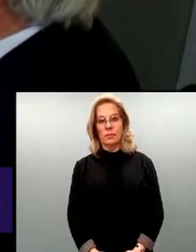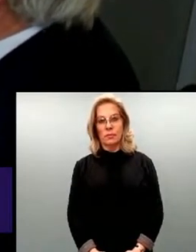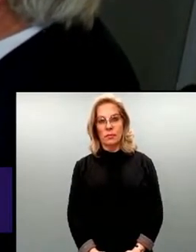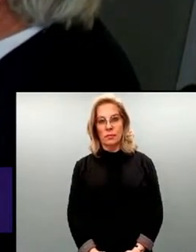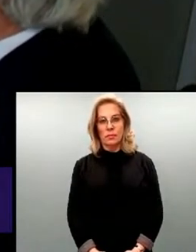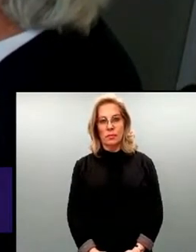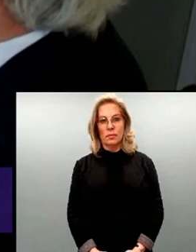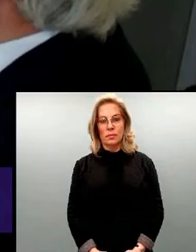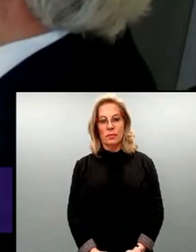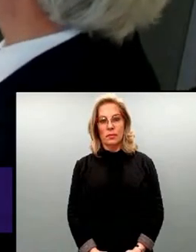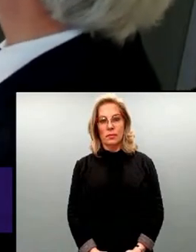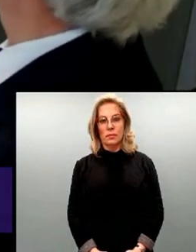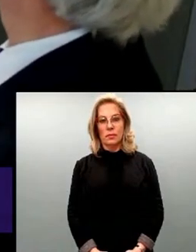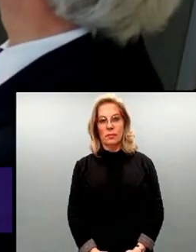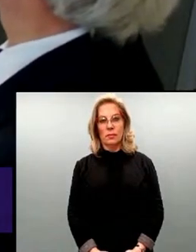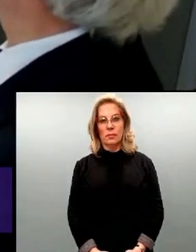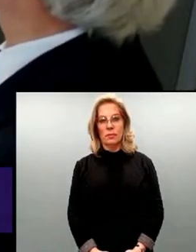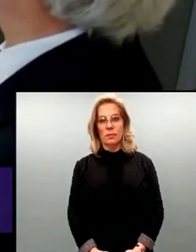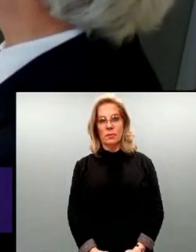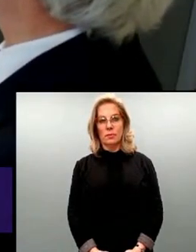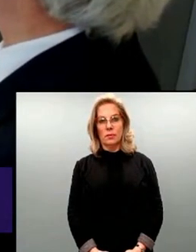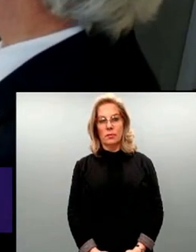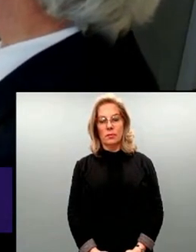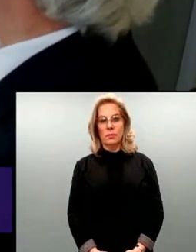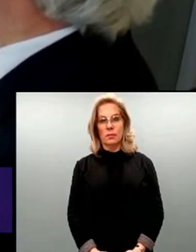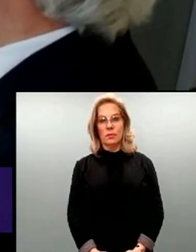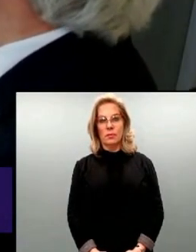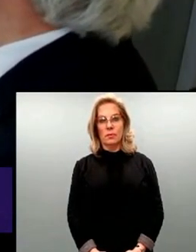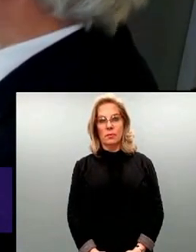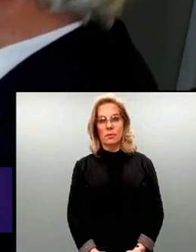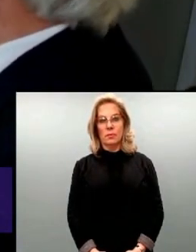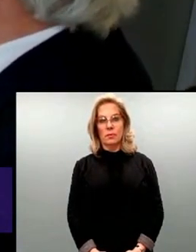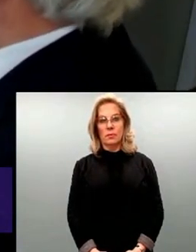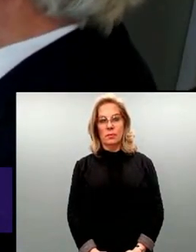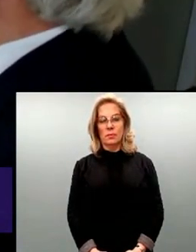And so often I don't talk about myself. I talk about other people that I support.